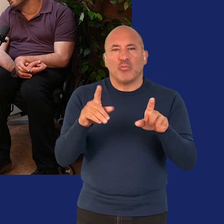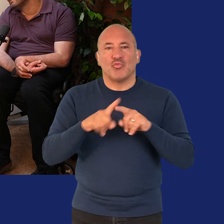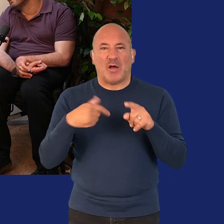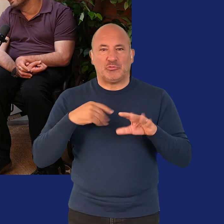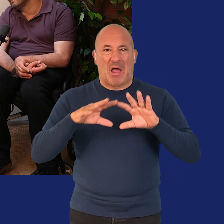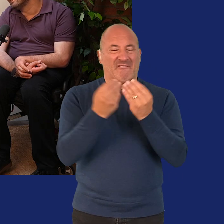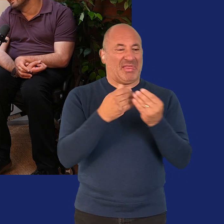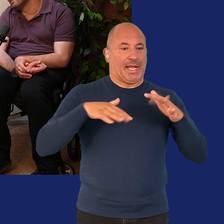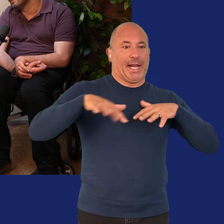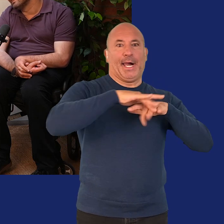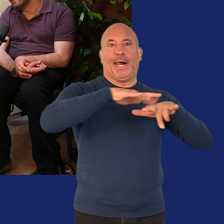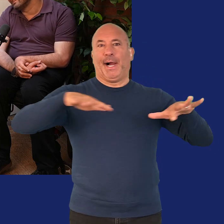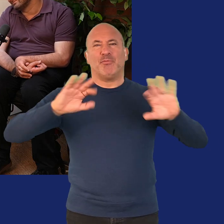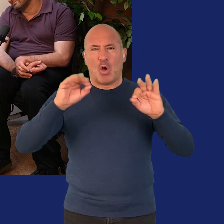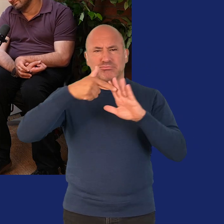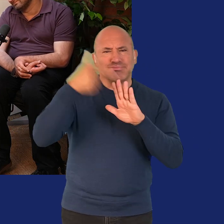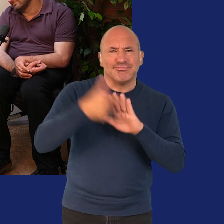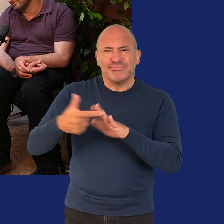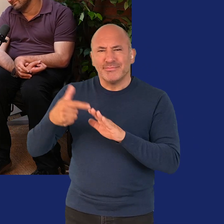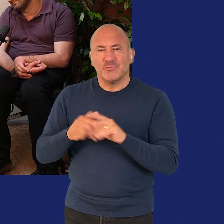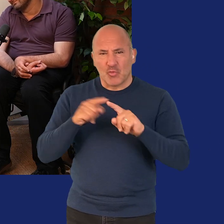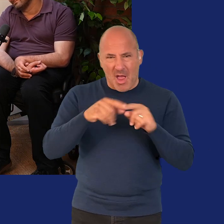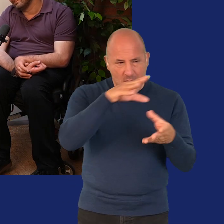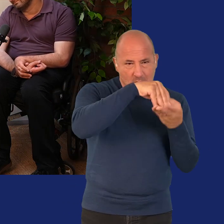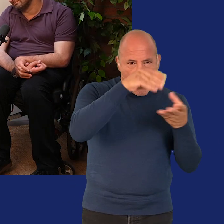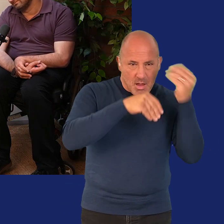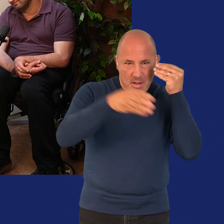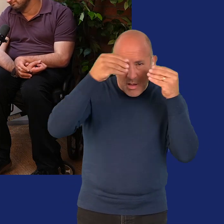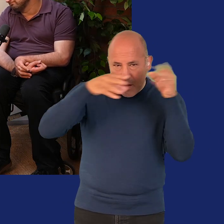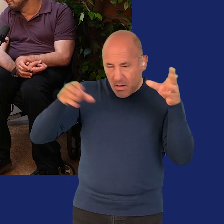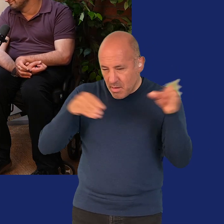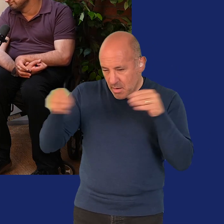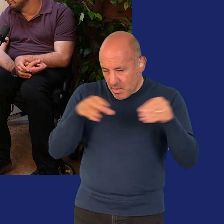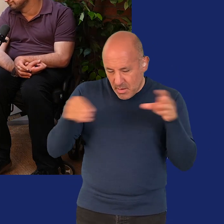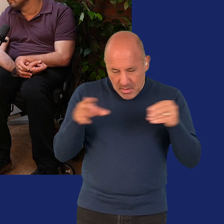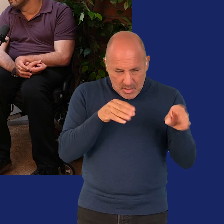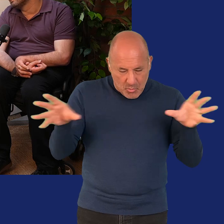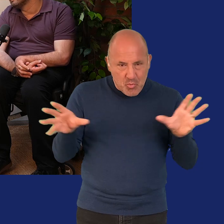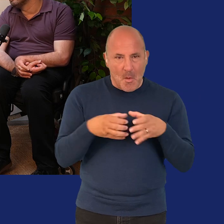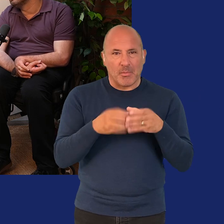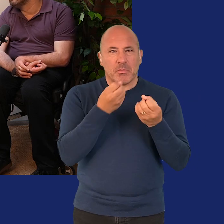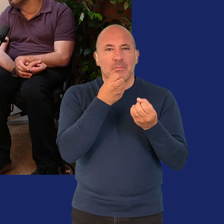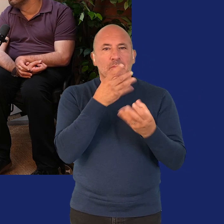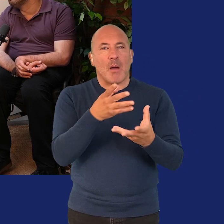Josh: Yeah, yeah, yeah. Jess: Try and get all the ingredients together so you can learn those pieces. That I think longer term helps you pull it together as your